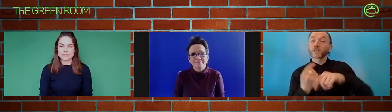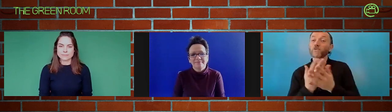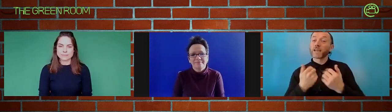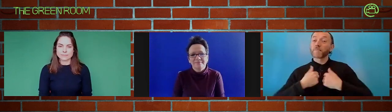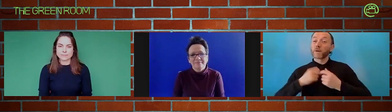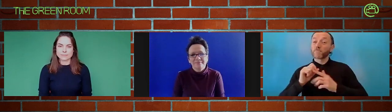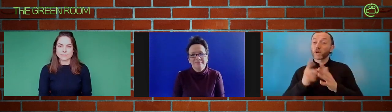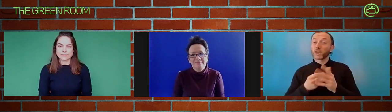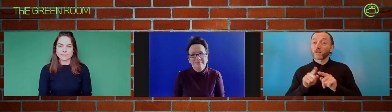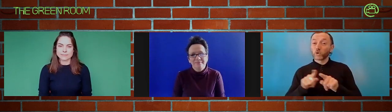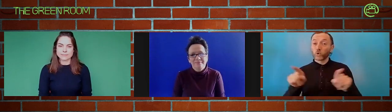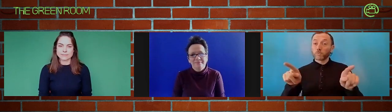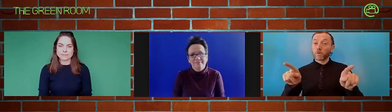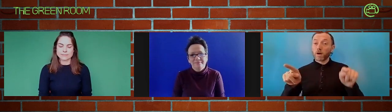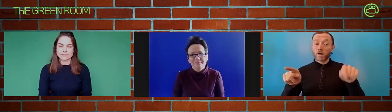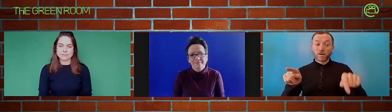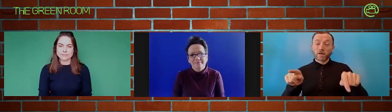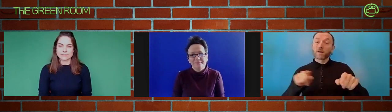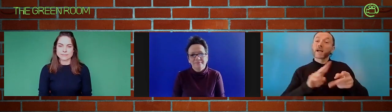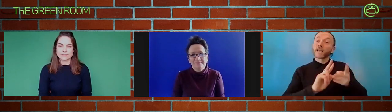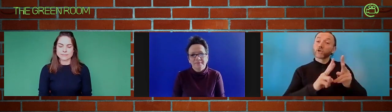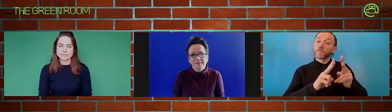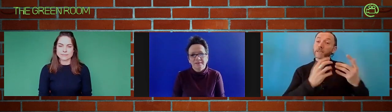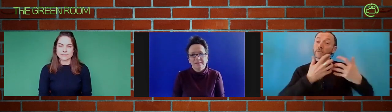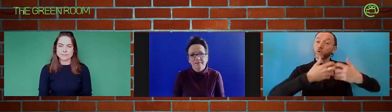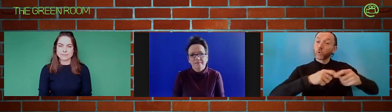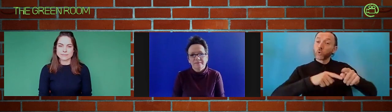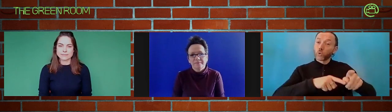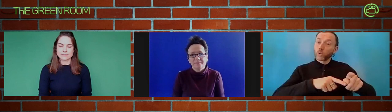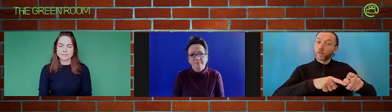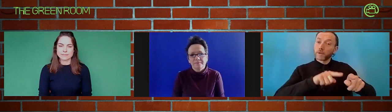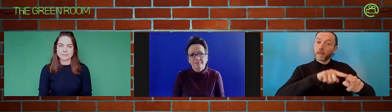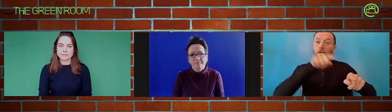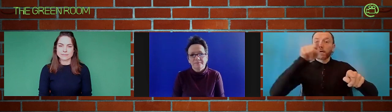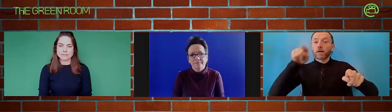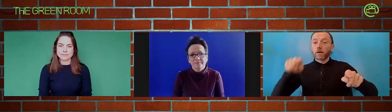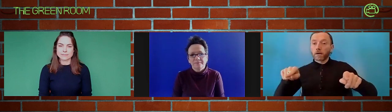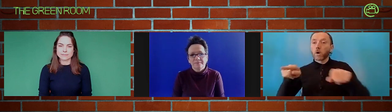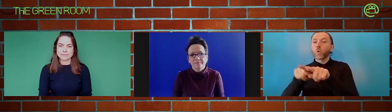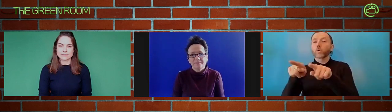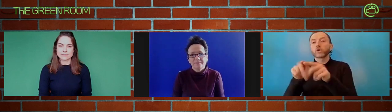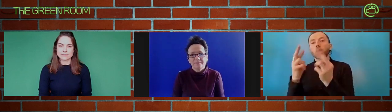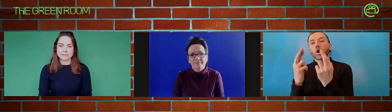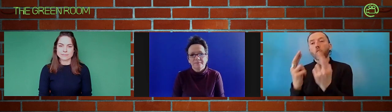it was an interpreting tool but also hopefully an encouragement to people to